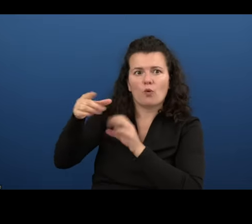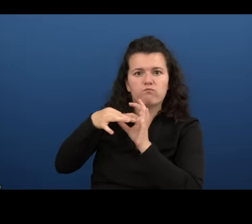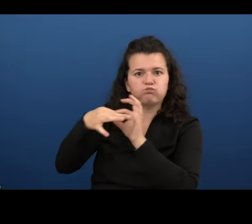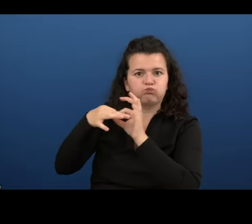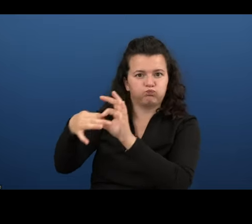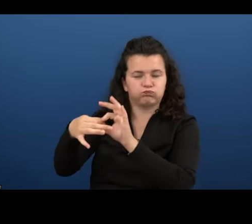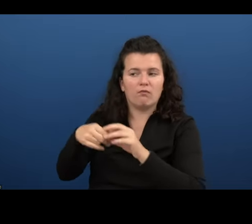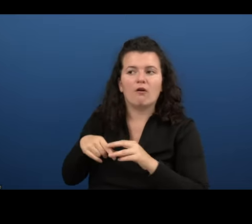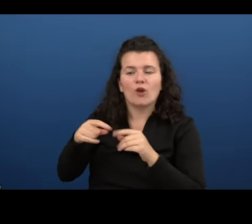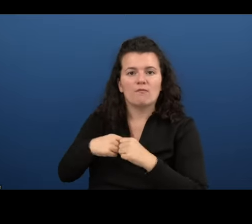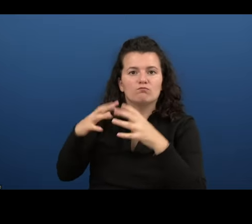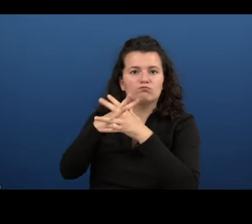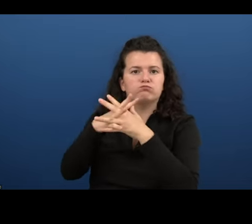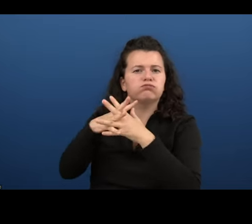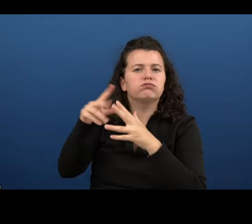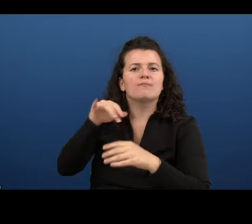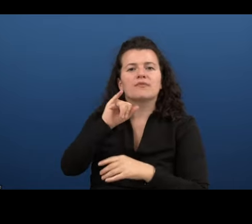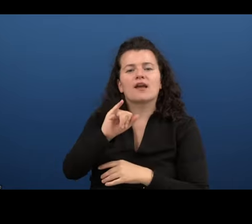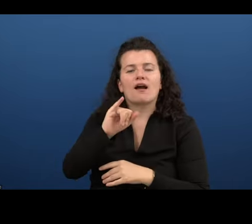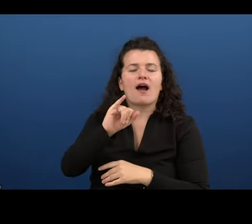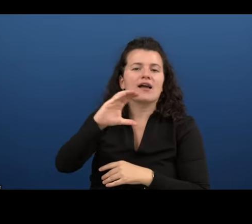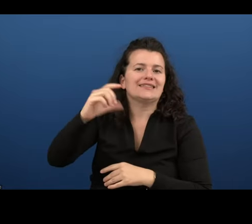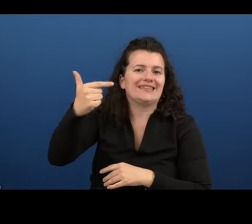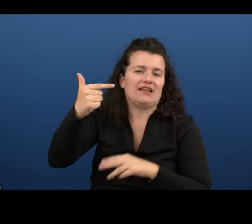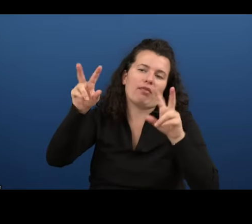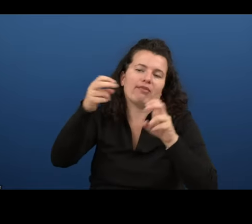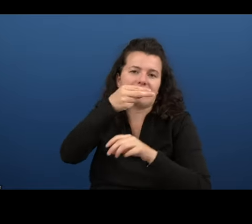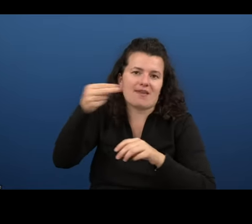called ICT for inclusion, 14:30:35 and we had a challenge, focused on,